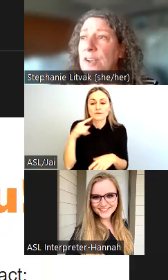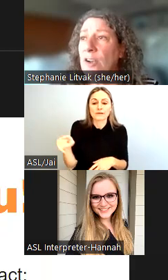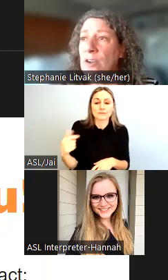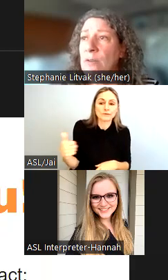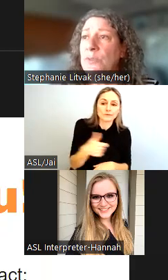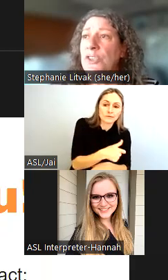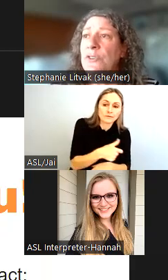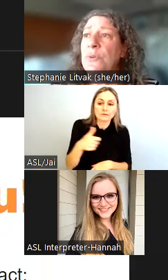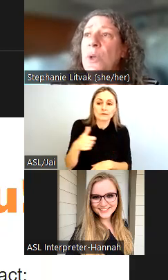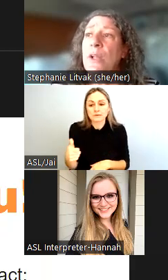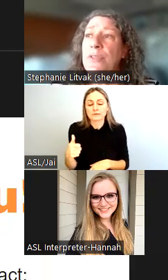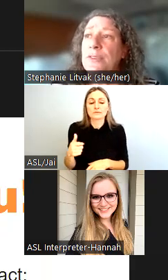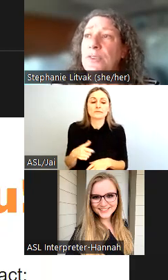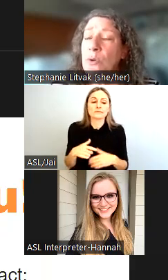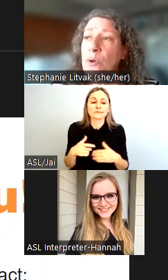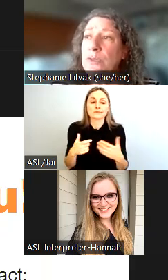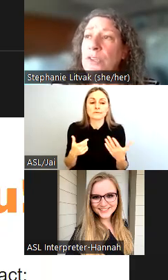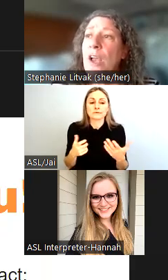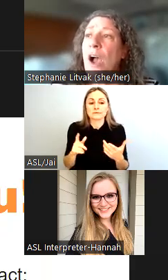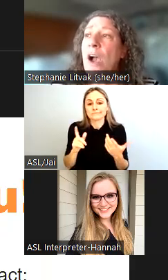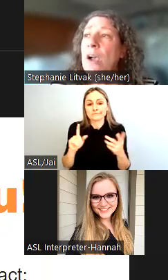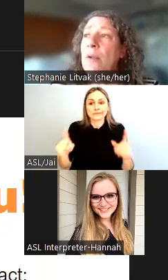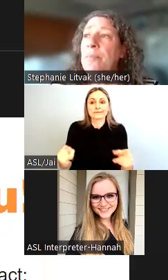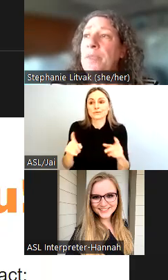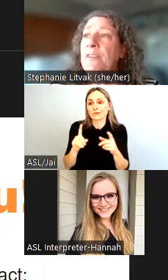or home to the schools.